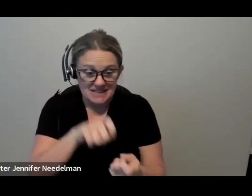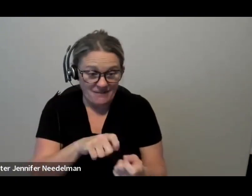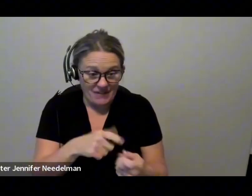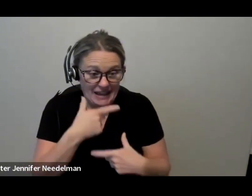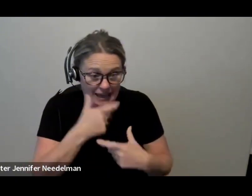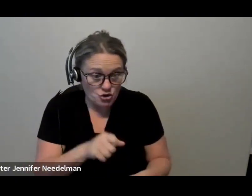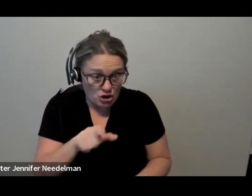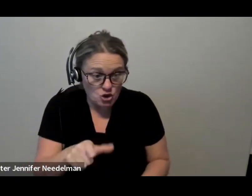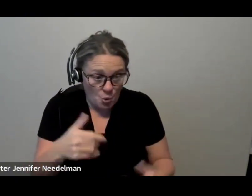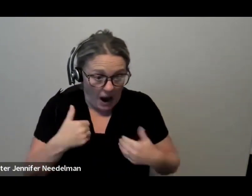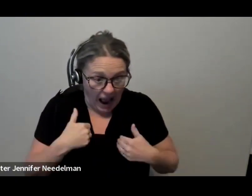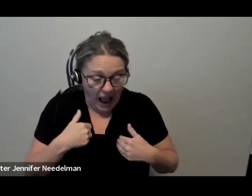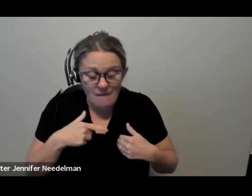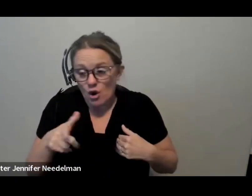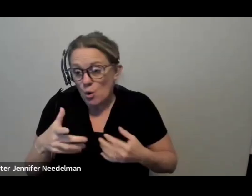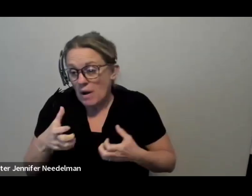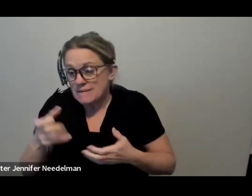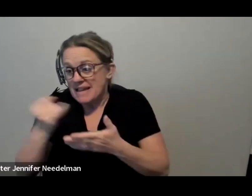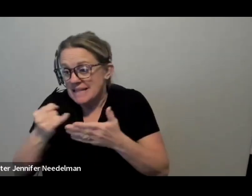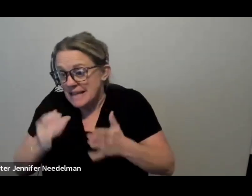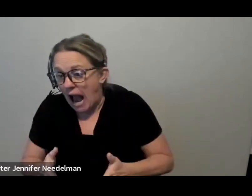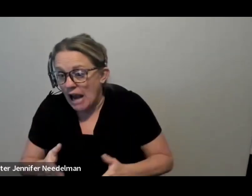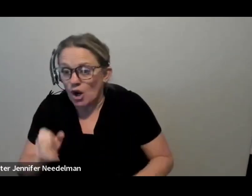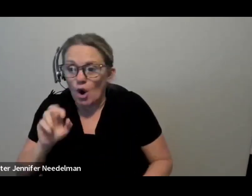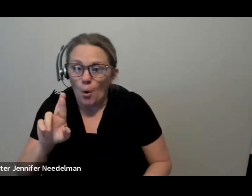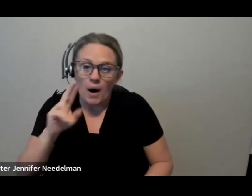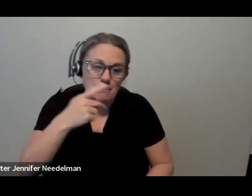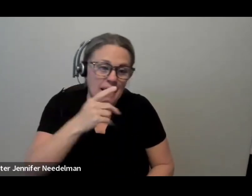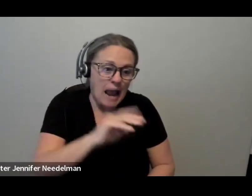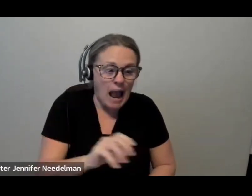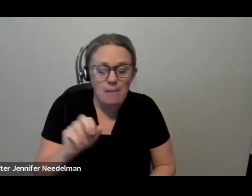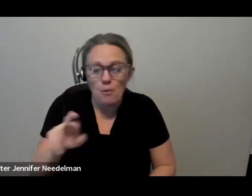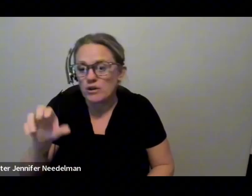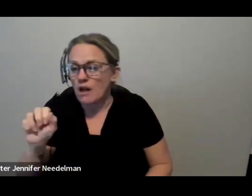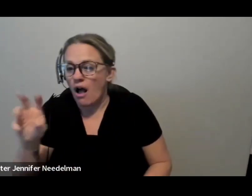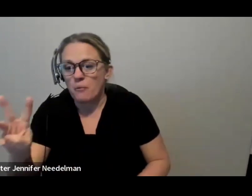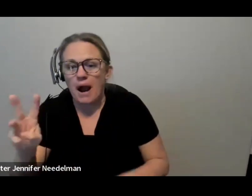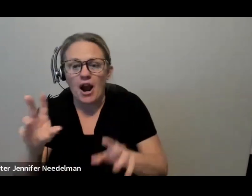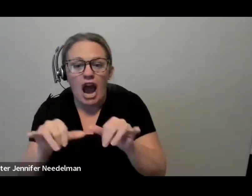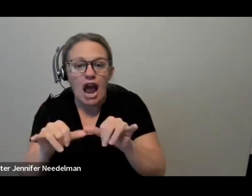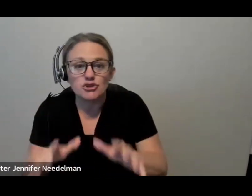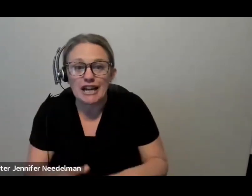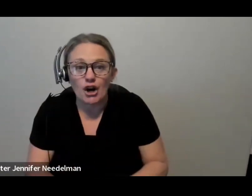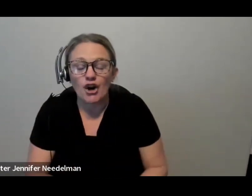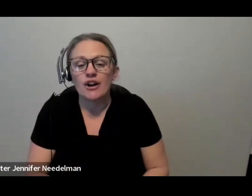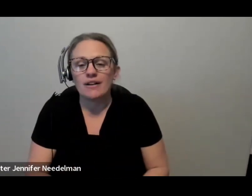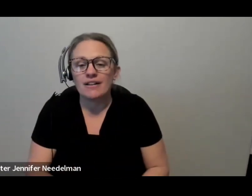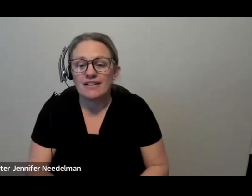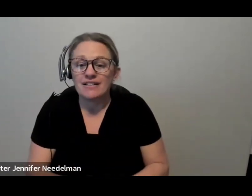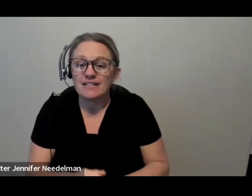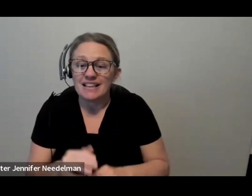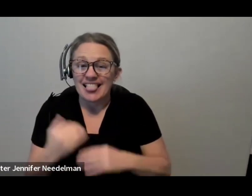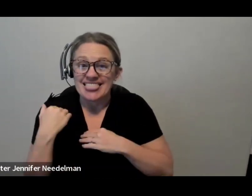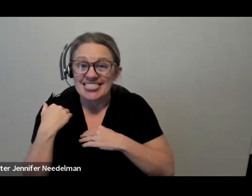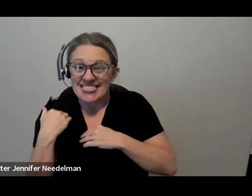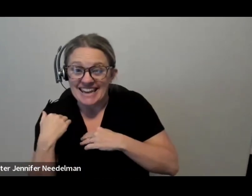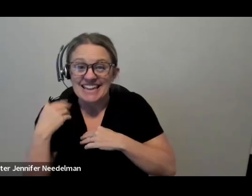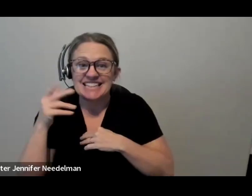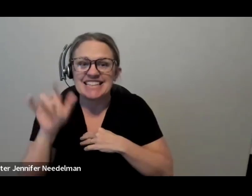where you wanna be a designer, you wanna be a PM or you wanna be a software engineer, I would say lead into that and just pick up your lens of accessibility.